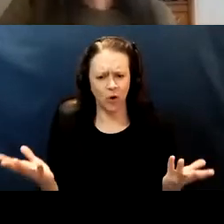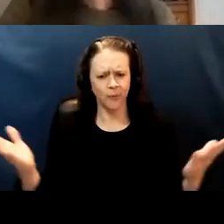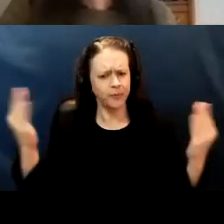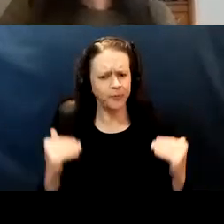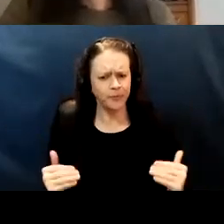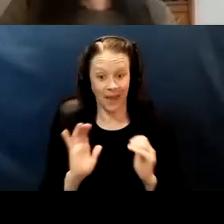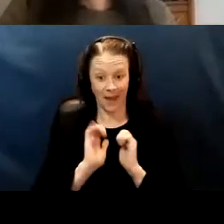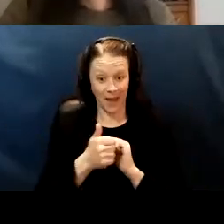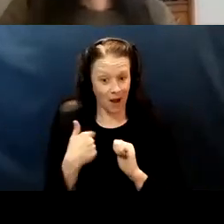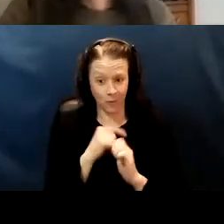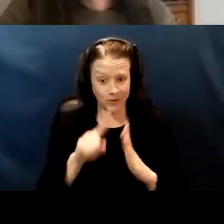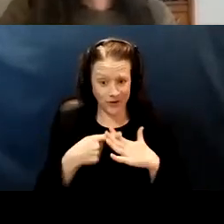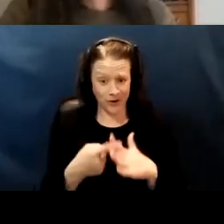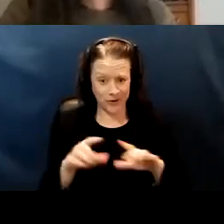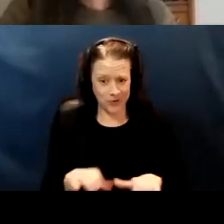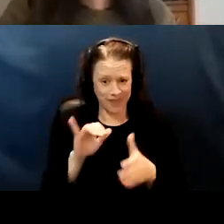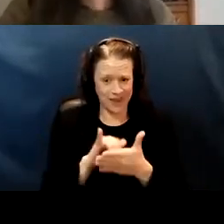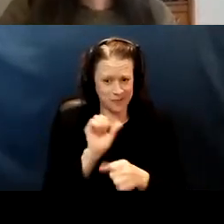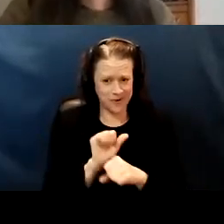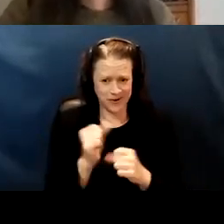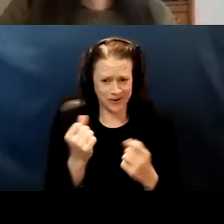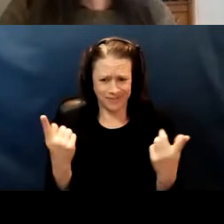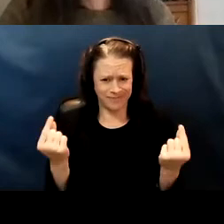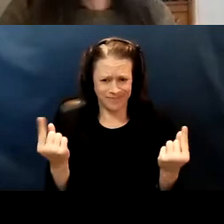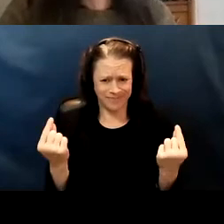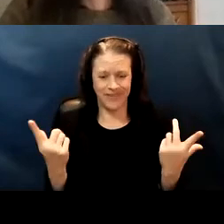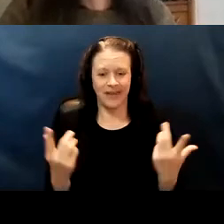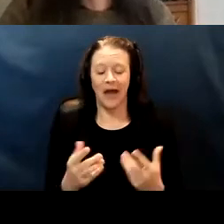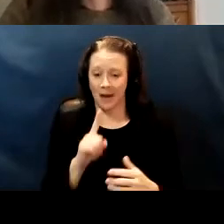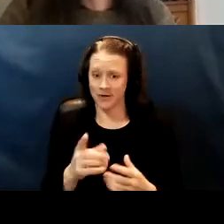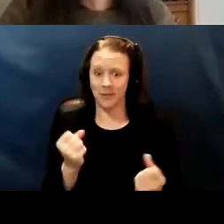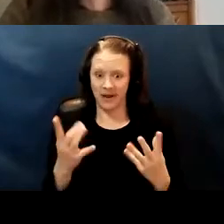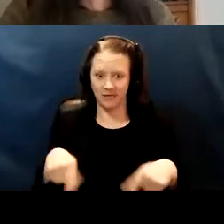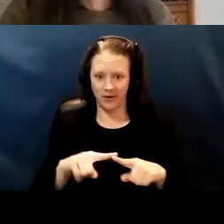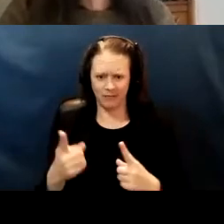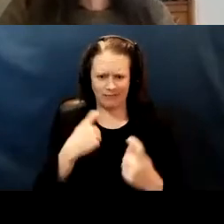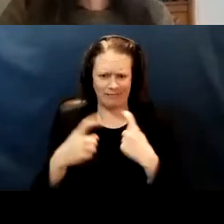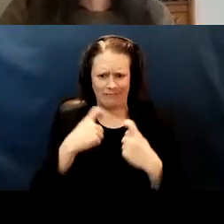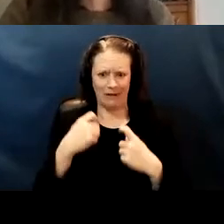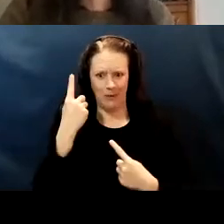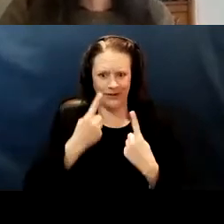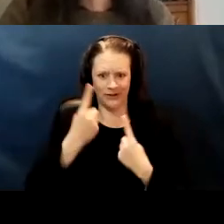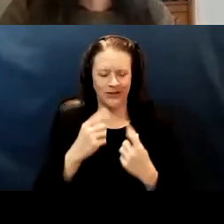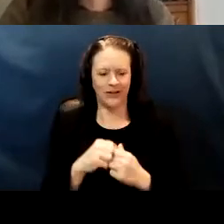That is a great question. And that is I bet what a lot of your questions are going to be about. So try to anticipate some of